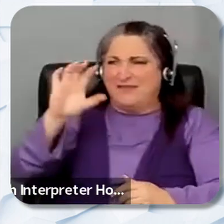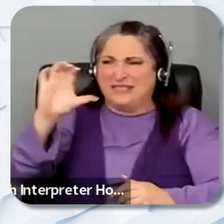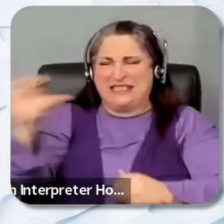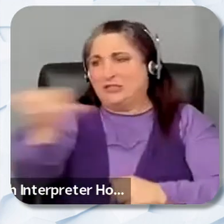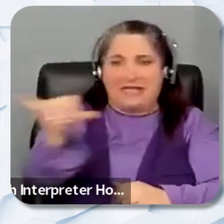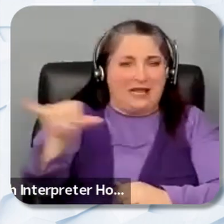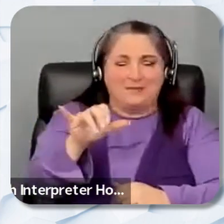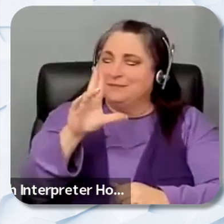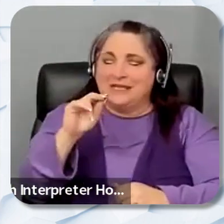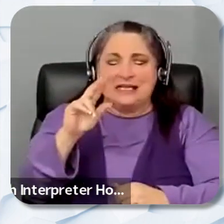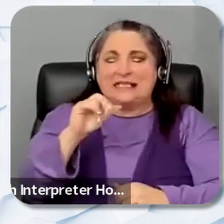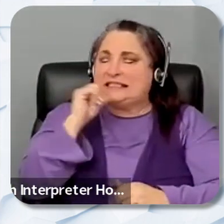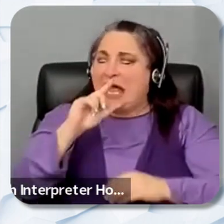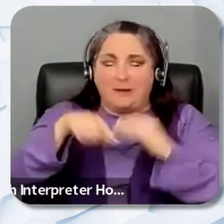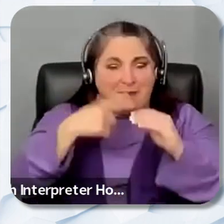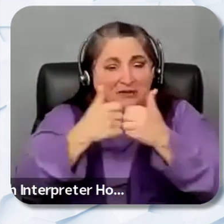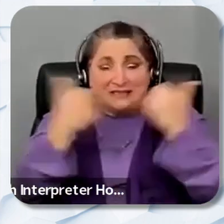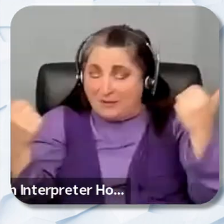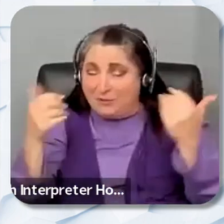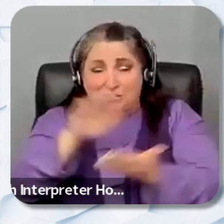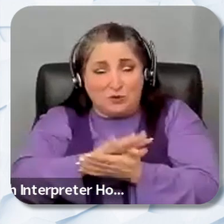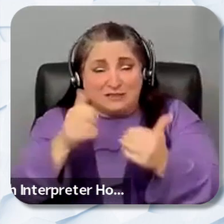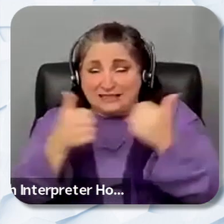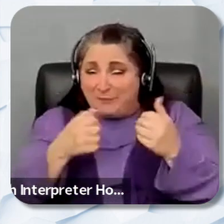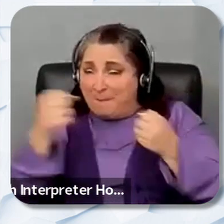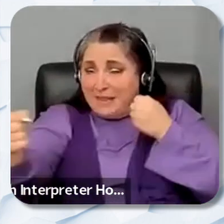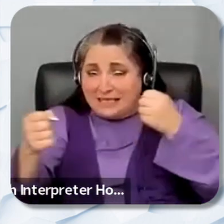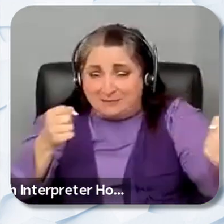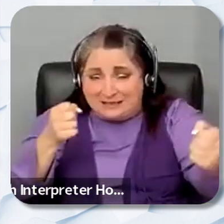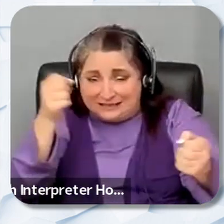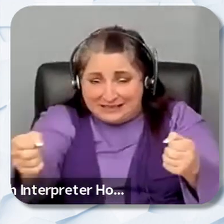not about separate schools and separate placements. This is about where the student is receiving